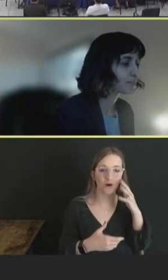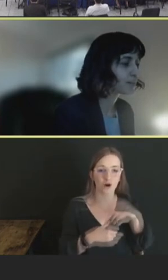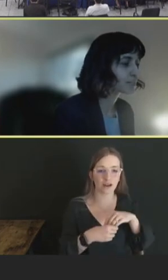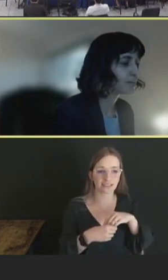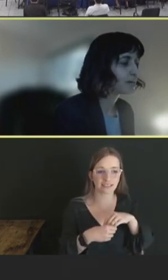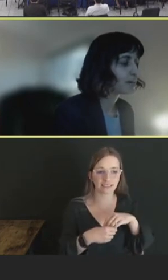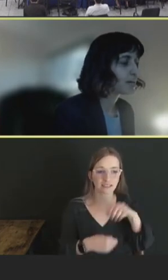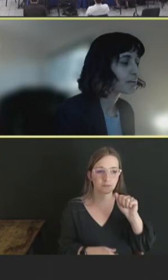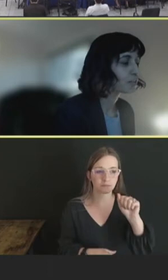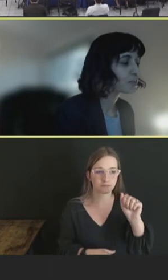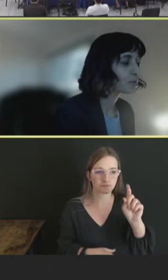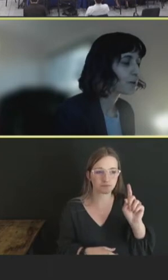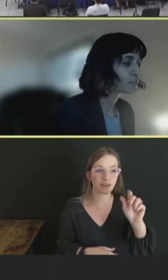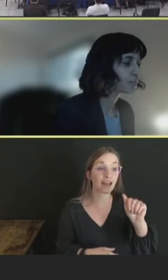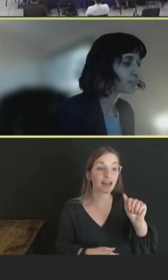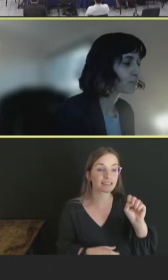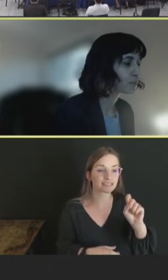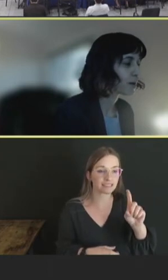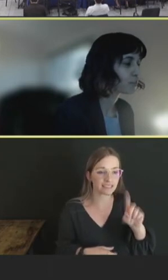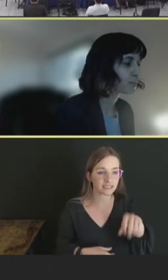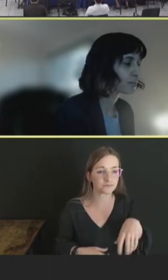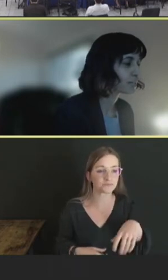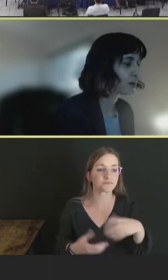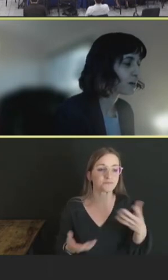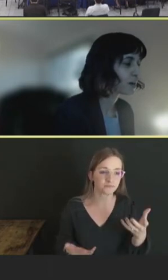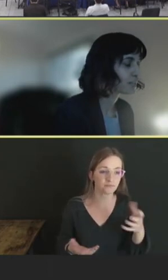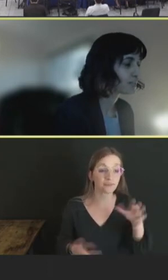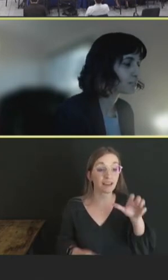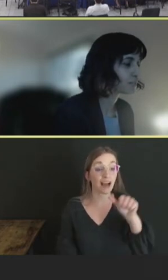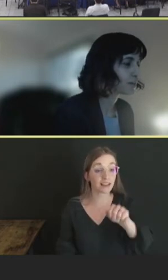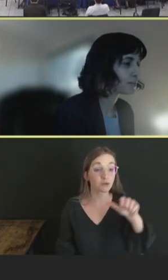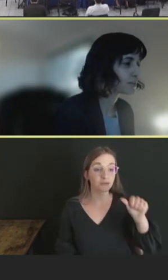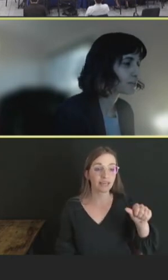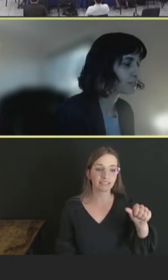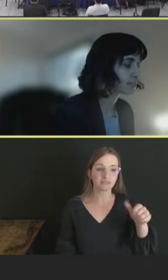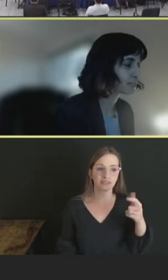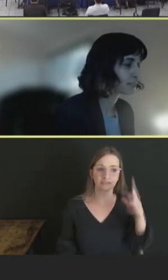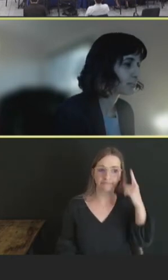effects and aluminum adjuvants have been postulated to cause autism via neurotoxicity.